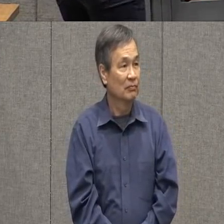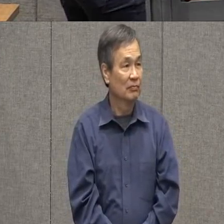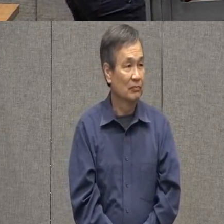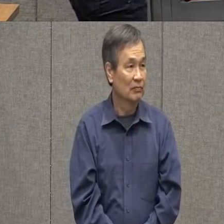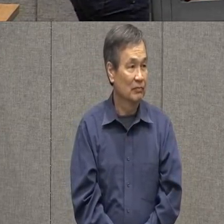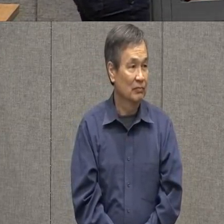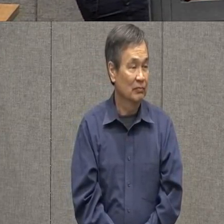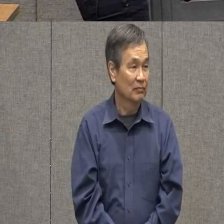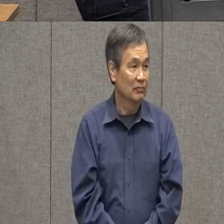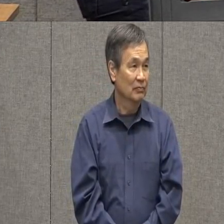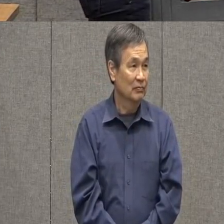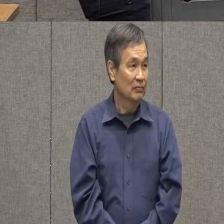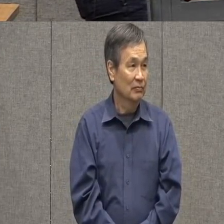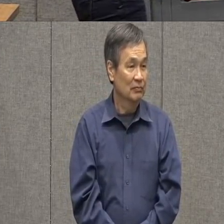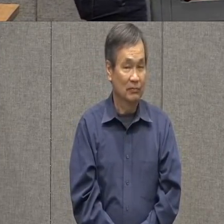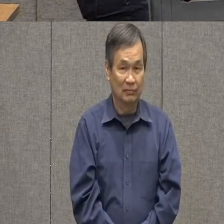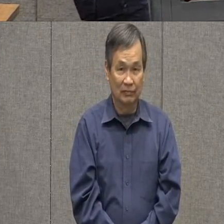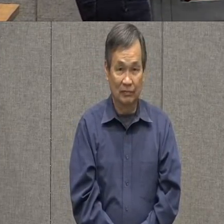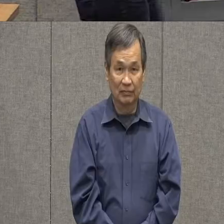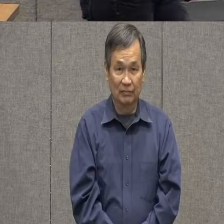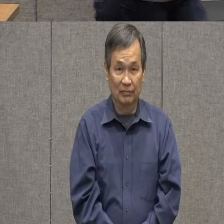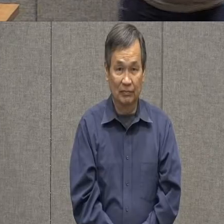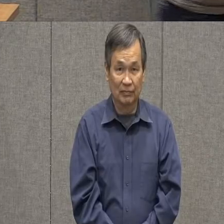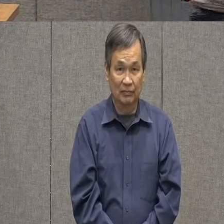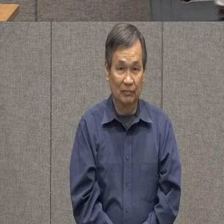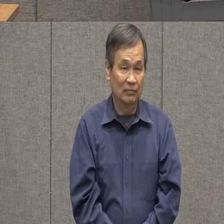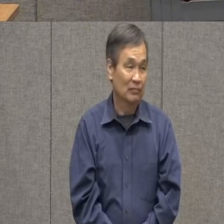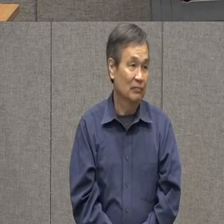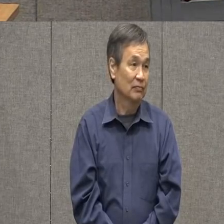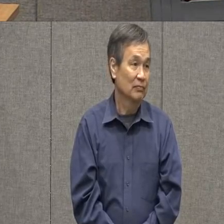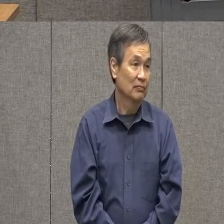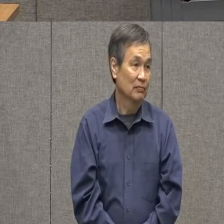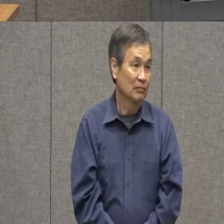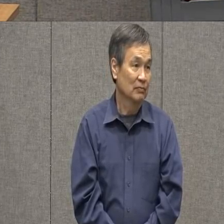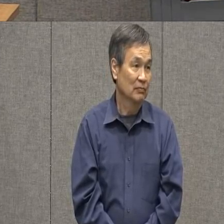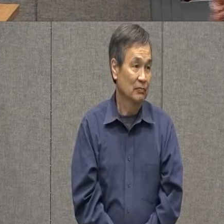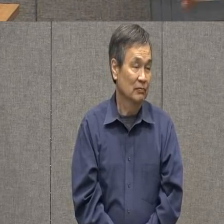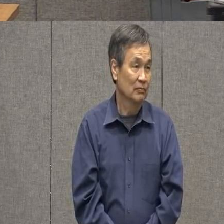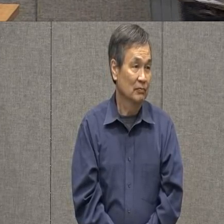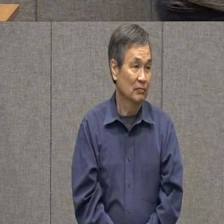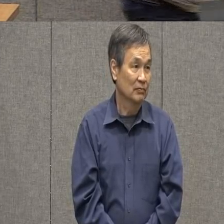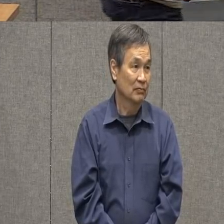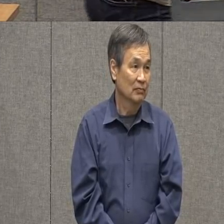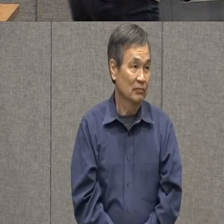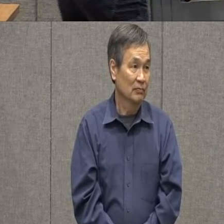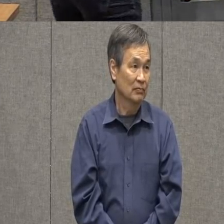it's gonna slant down and it shows that movement. And then, I have her arm right here